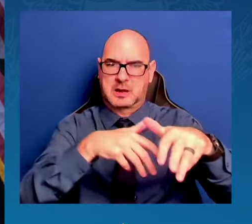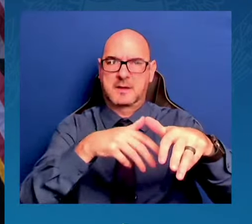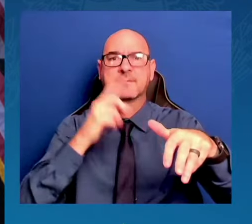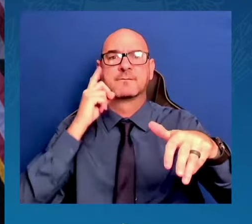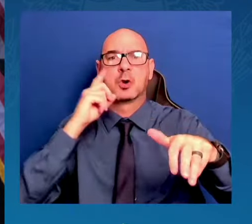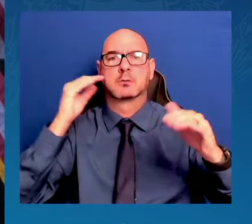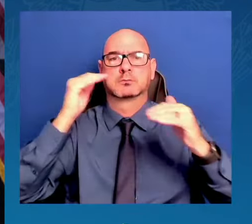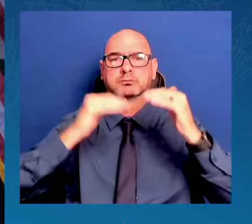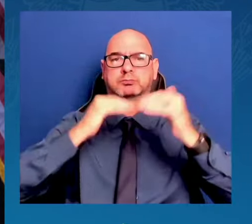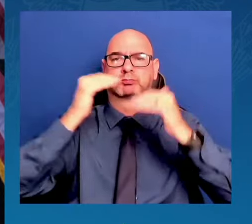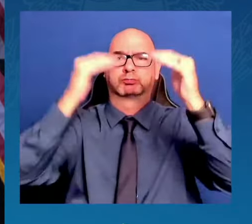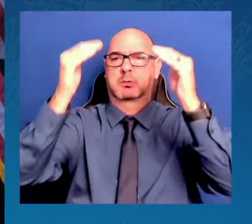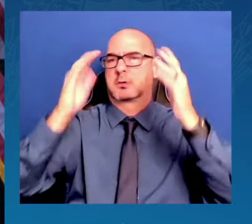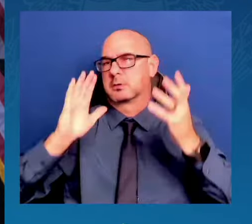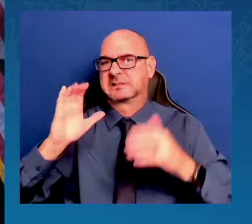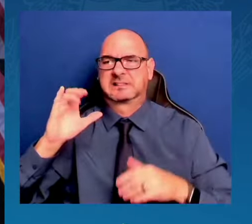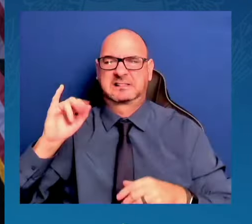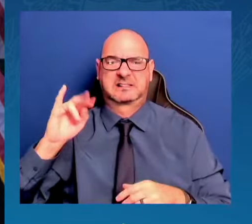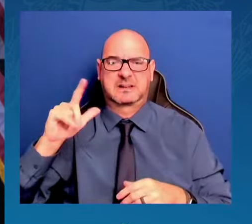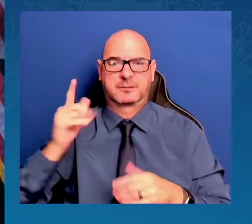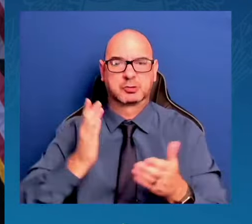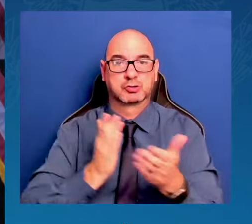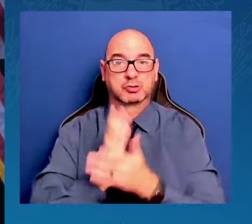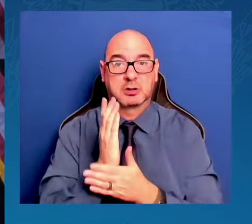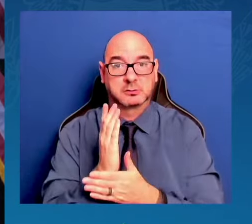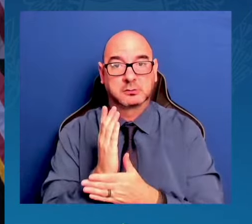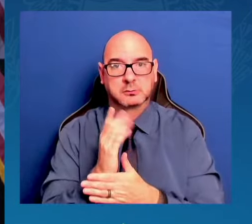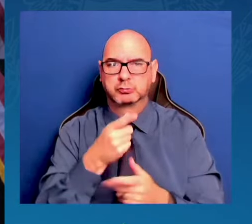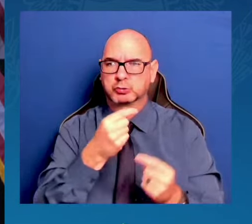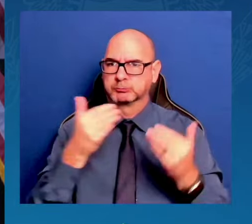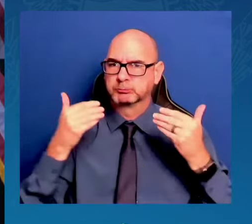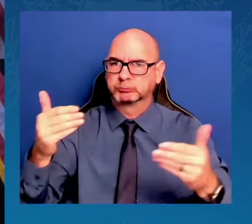and spoke out at the Stonewall Inn to defend human rights.